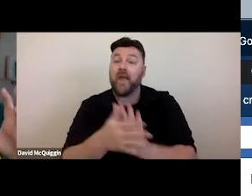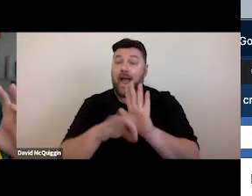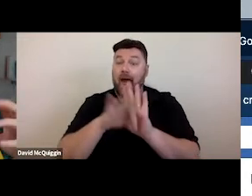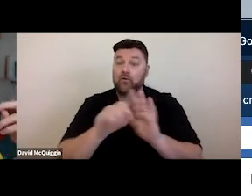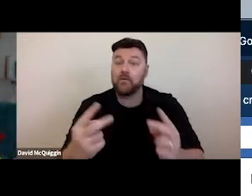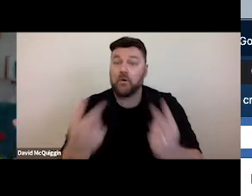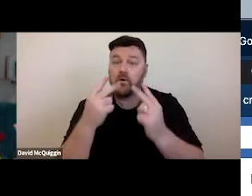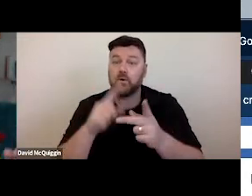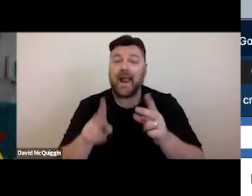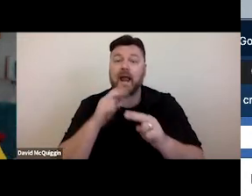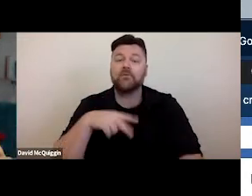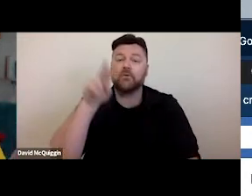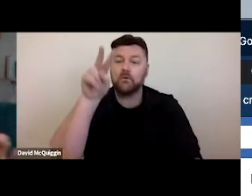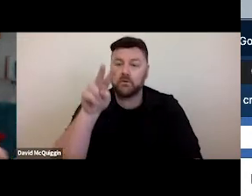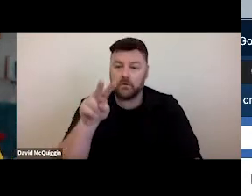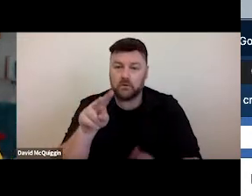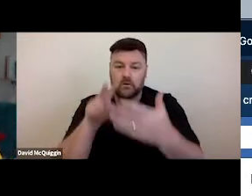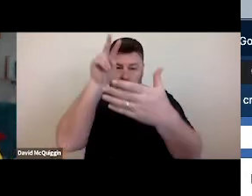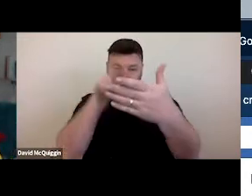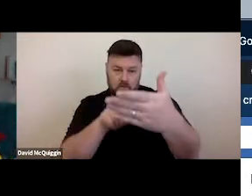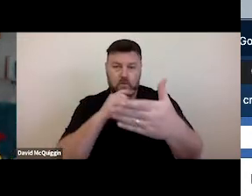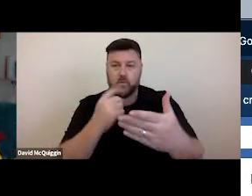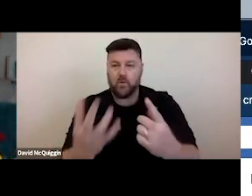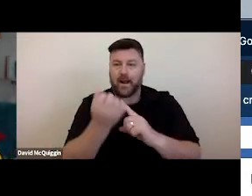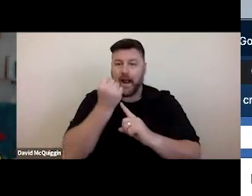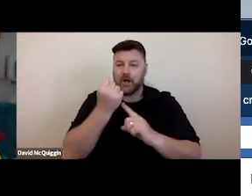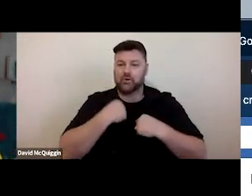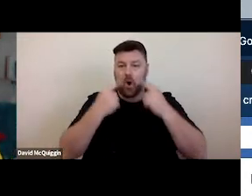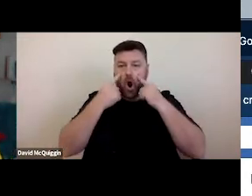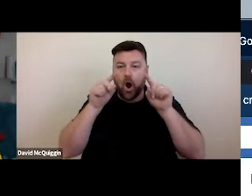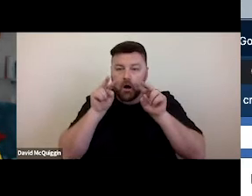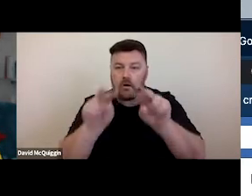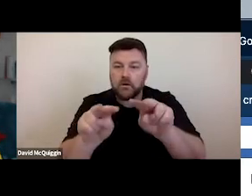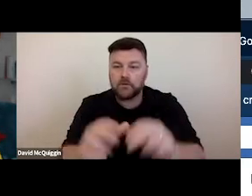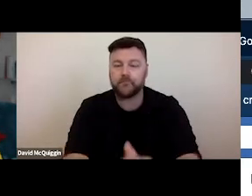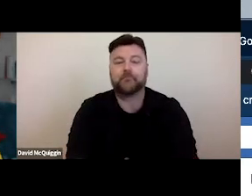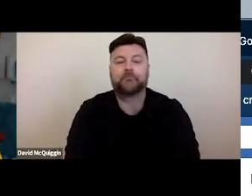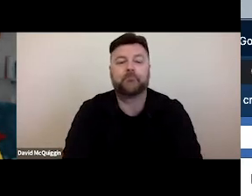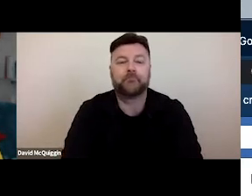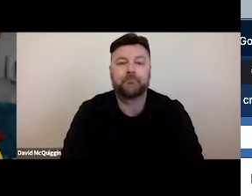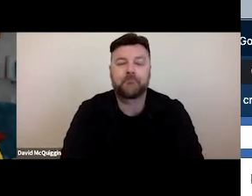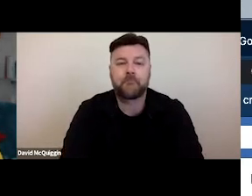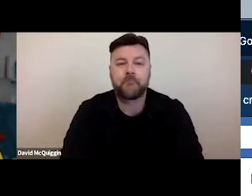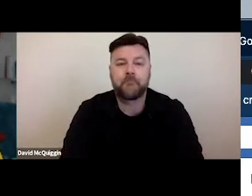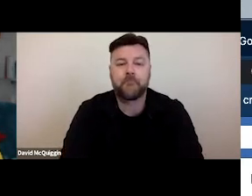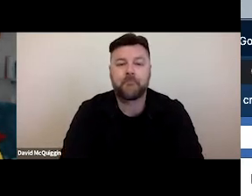pause and read something and move on. If I look at some government